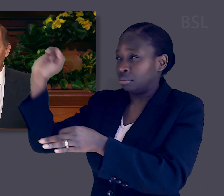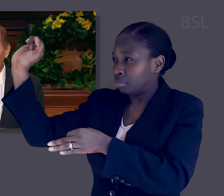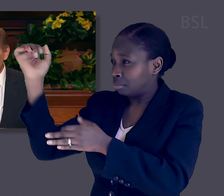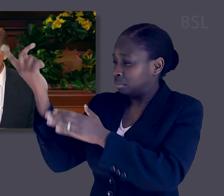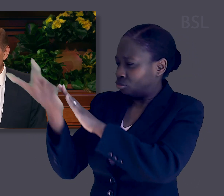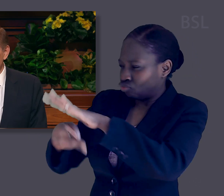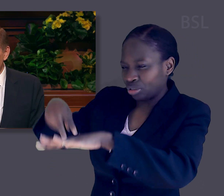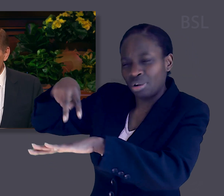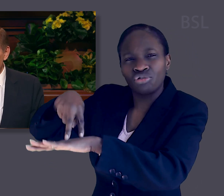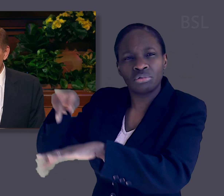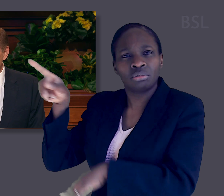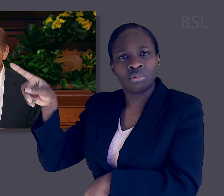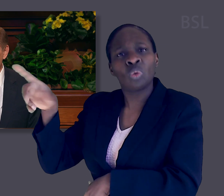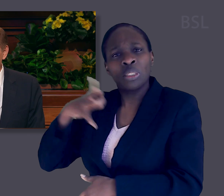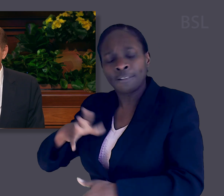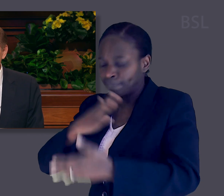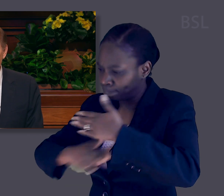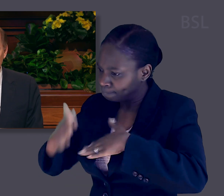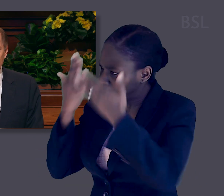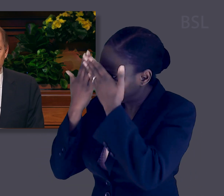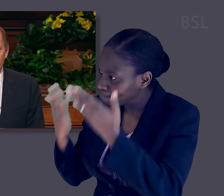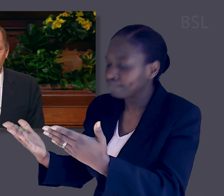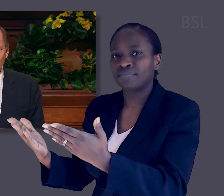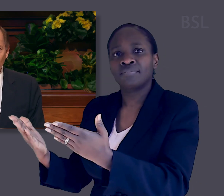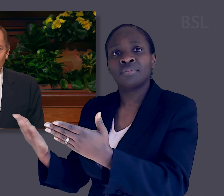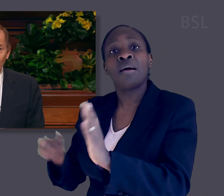include the reverence and respect the Lord deserves,